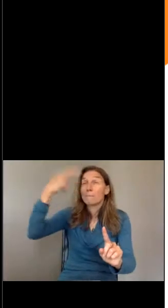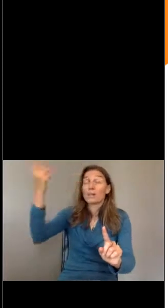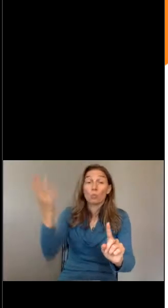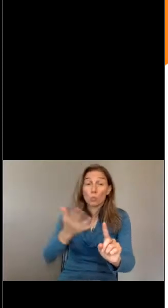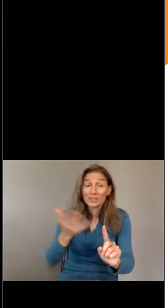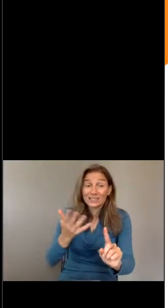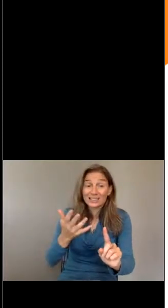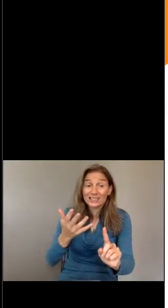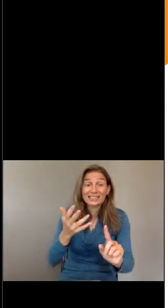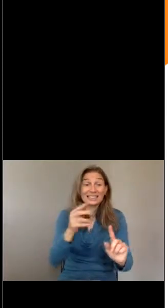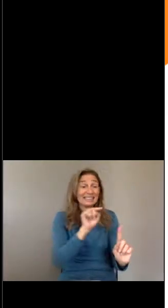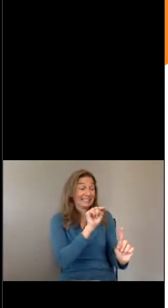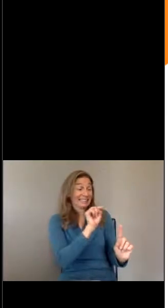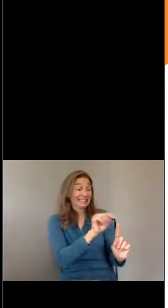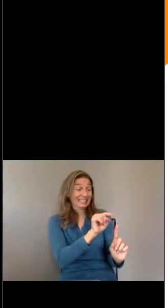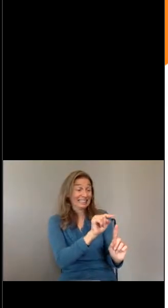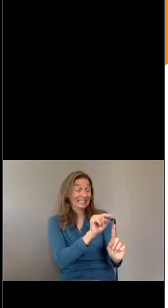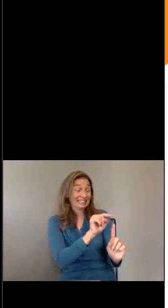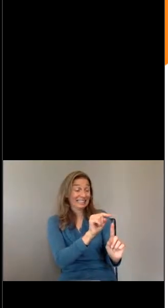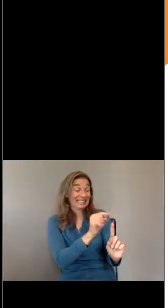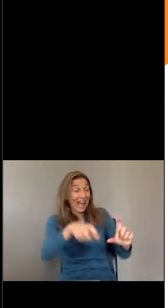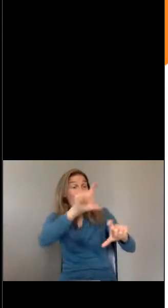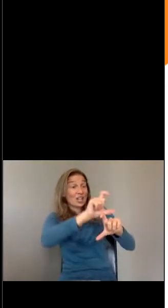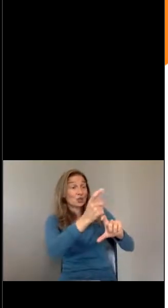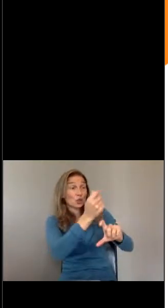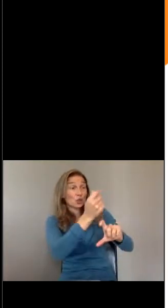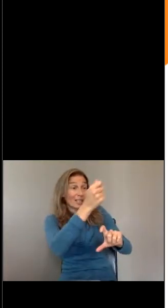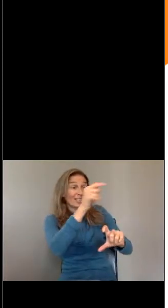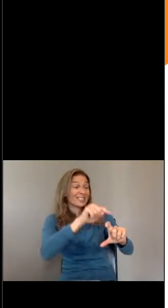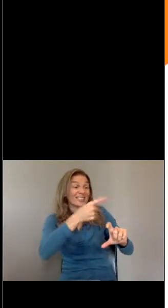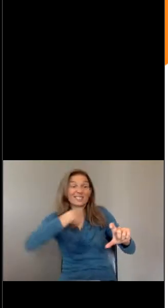of inclusive social protection programmes for both the countries.